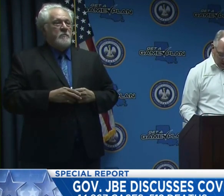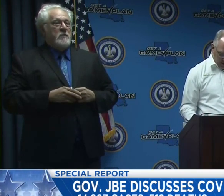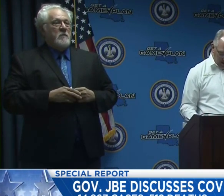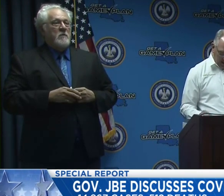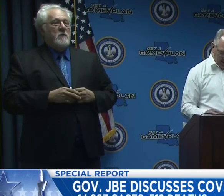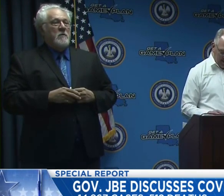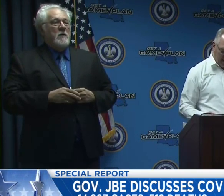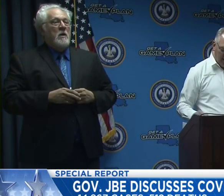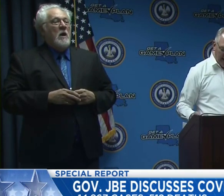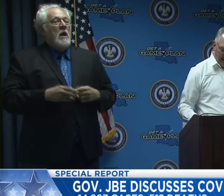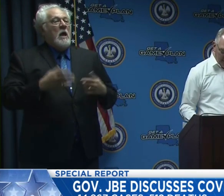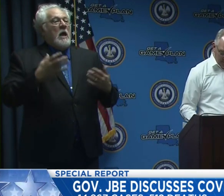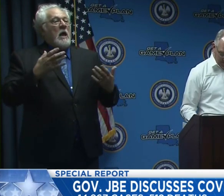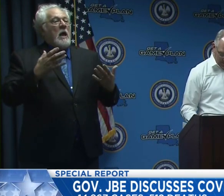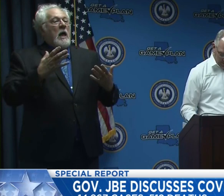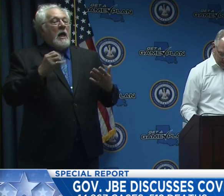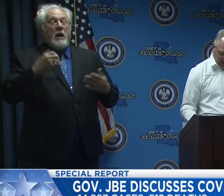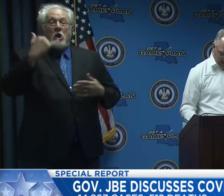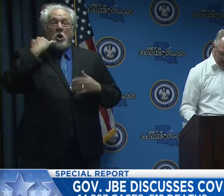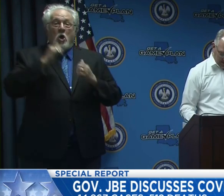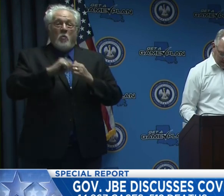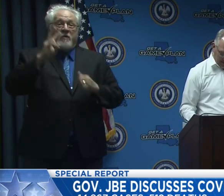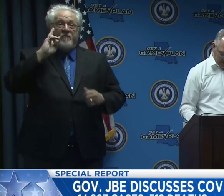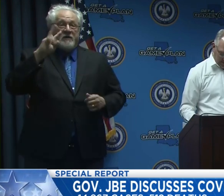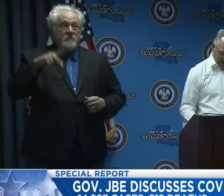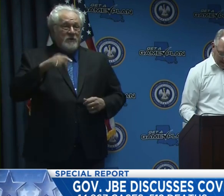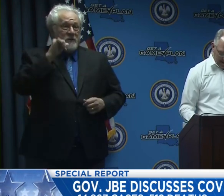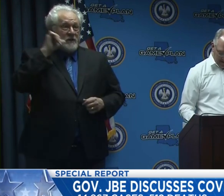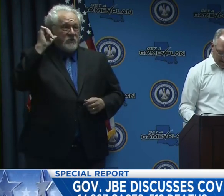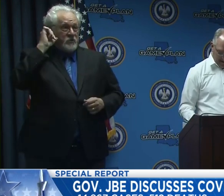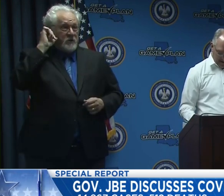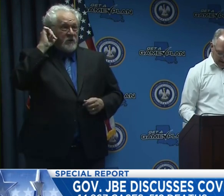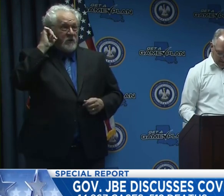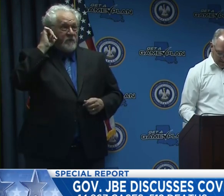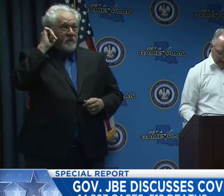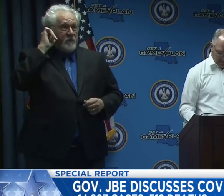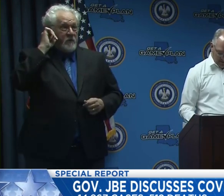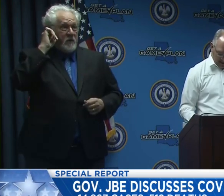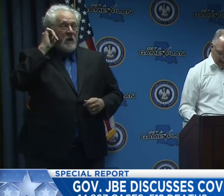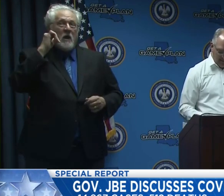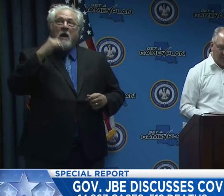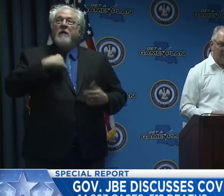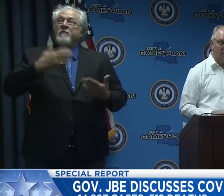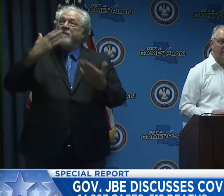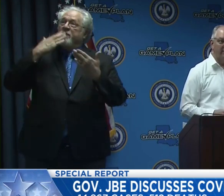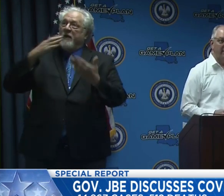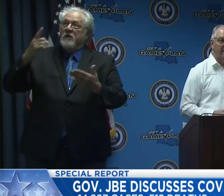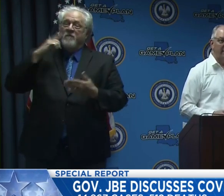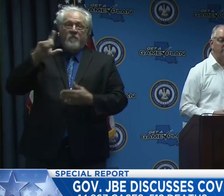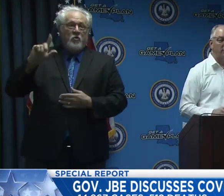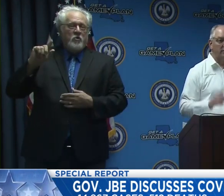COUNT -- PER CAPITA CASE COUNT. THIS HOOK WILL TURN FLAT AND COME DOWN AND THAT IS EXACTLY